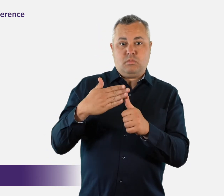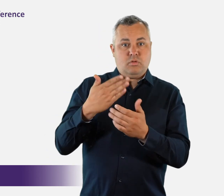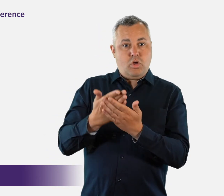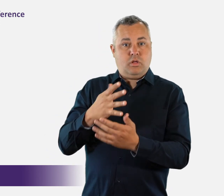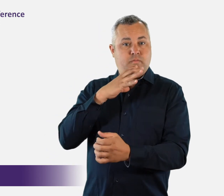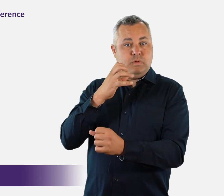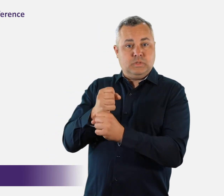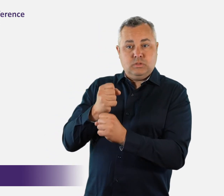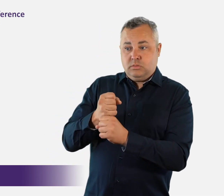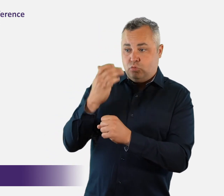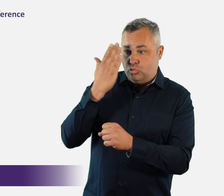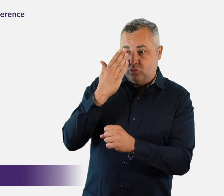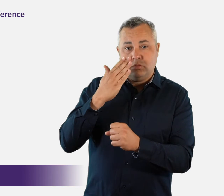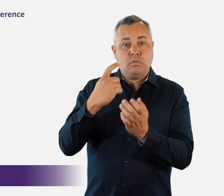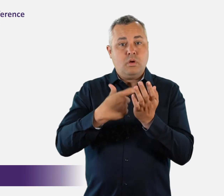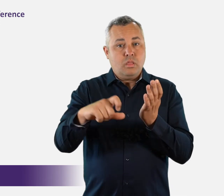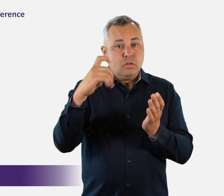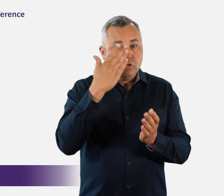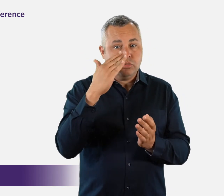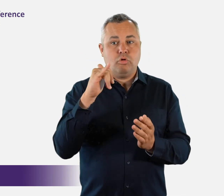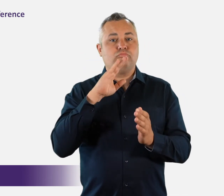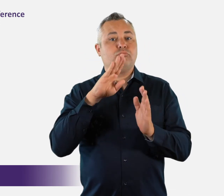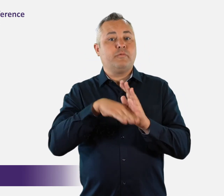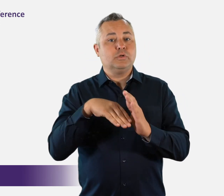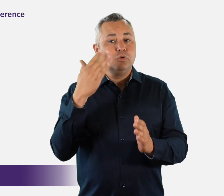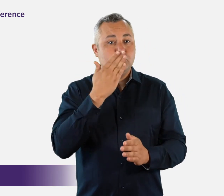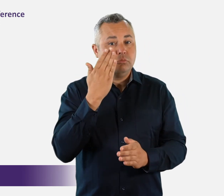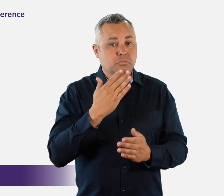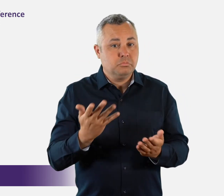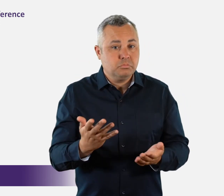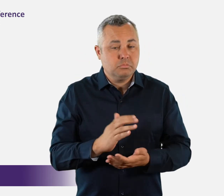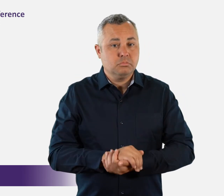Government, Catholic or Independent education systems?